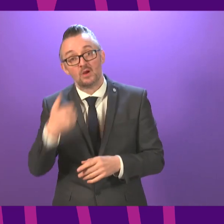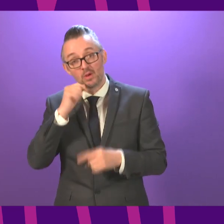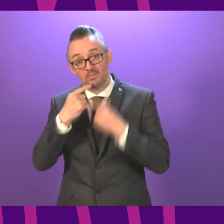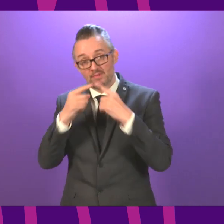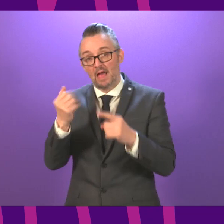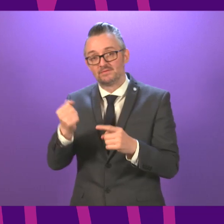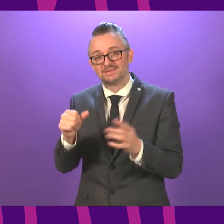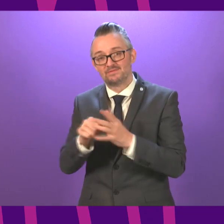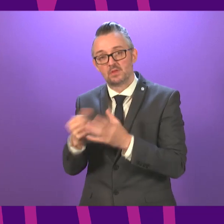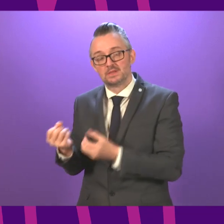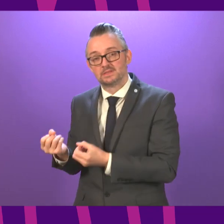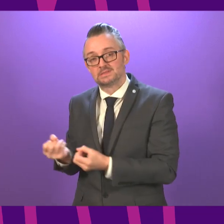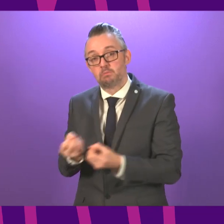the supply of some items, although it has argued that there will be no shortage of